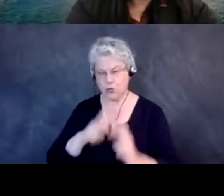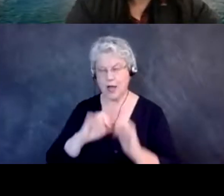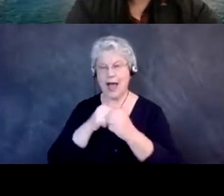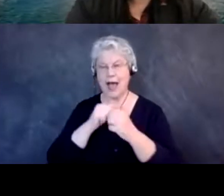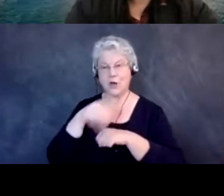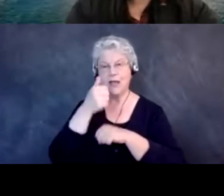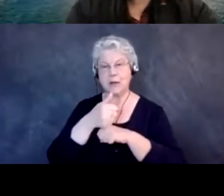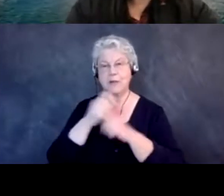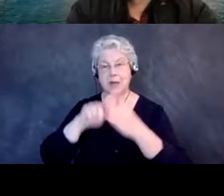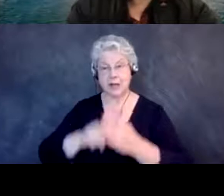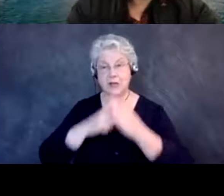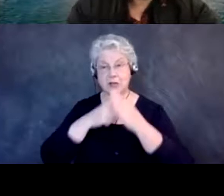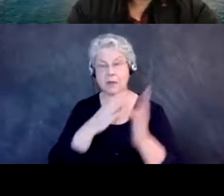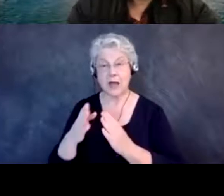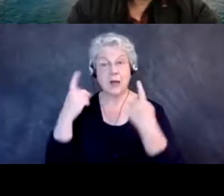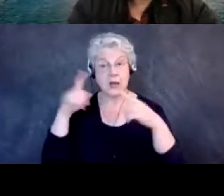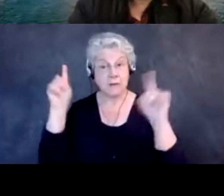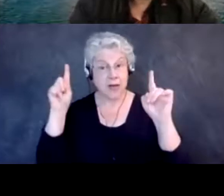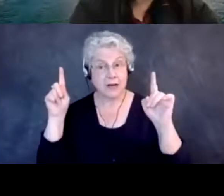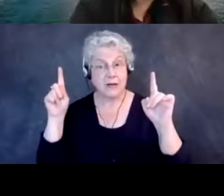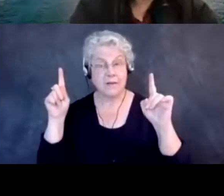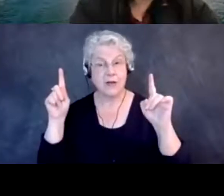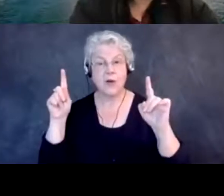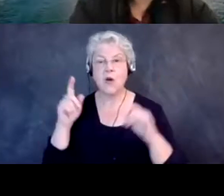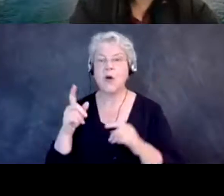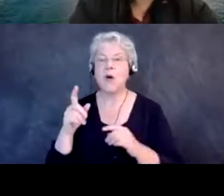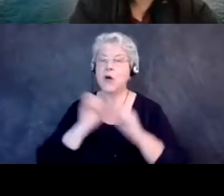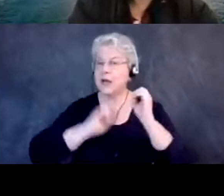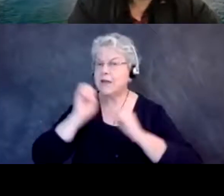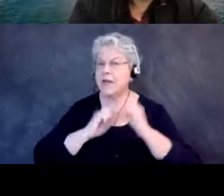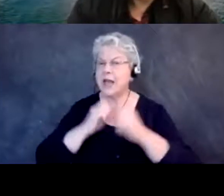and how effective is your plan being or how effective is each group working within the plan.